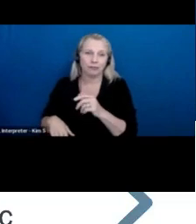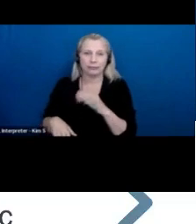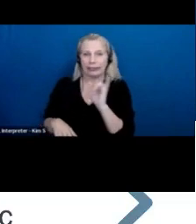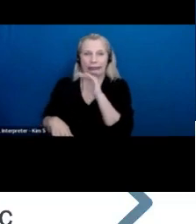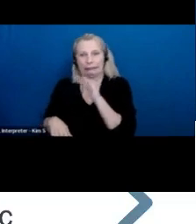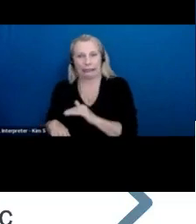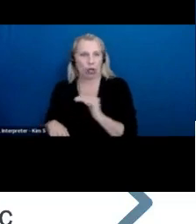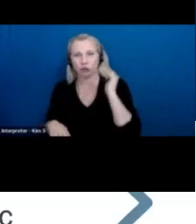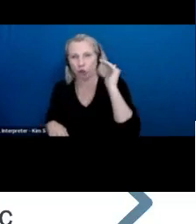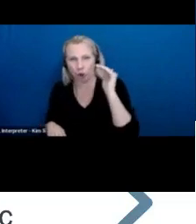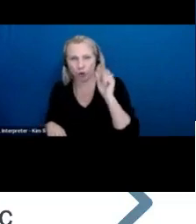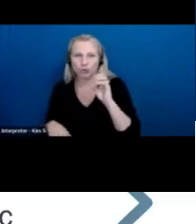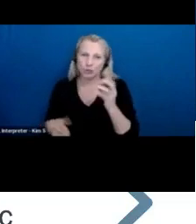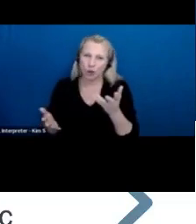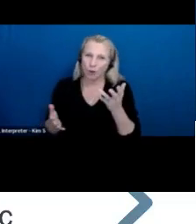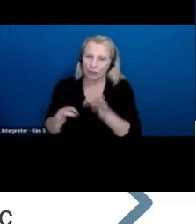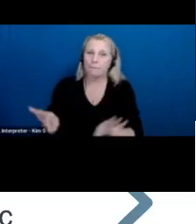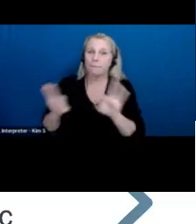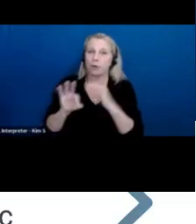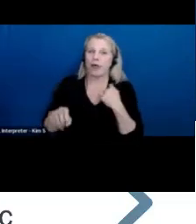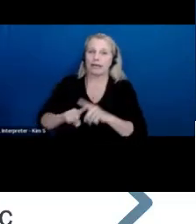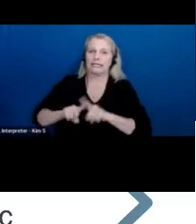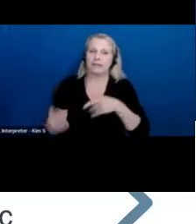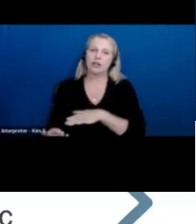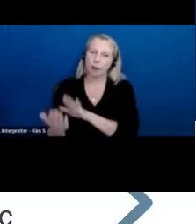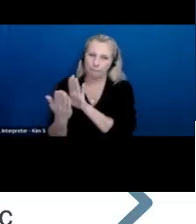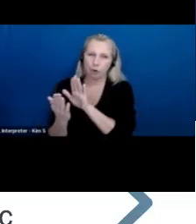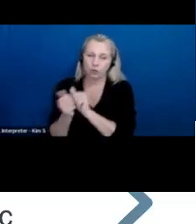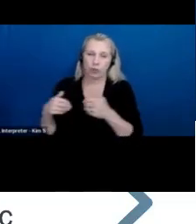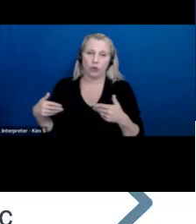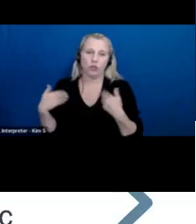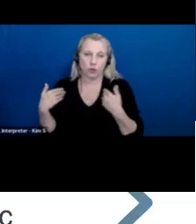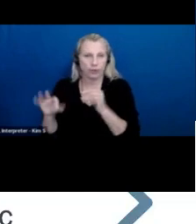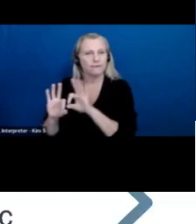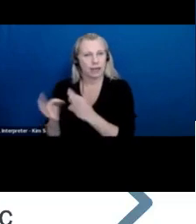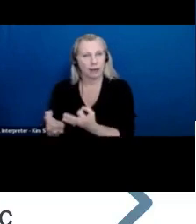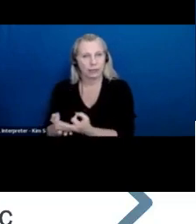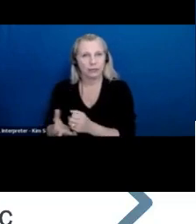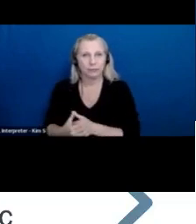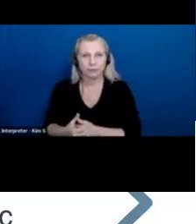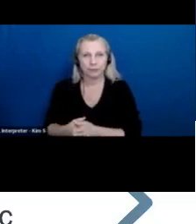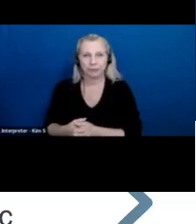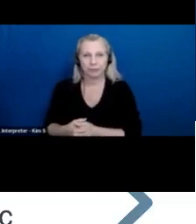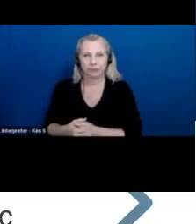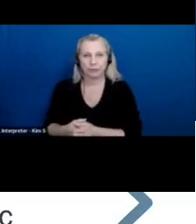so it's essential that we have a different approach with youth and families. In wraparound, a